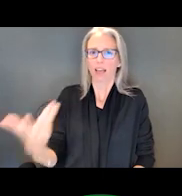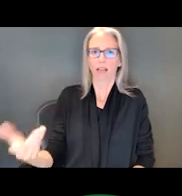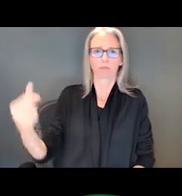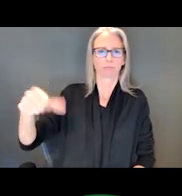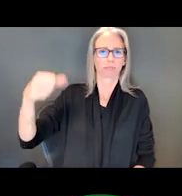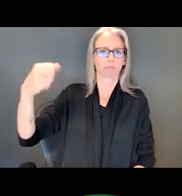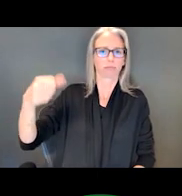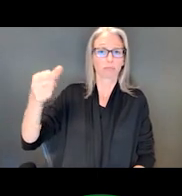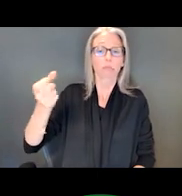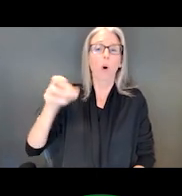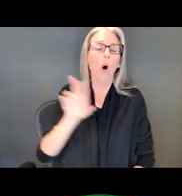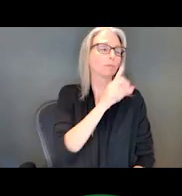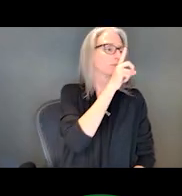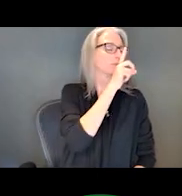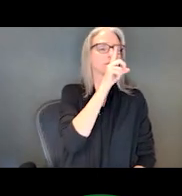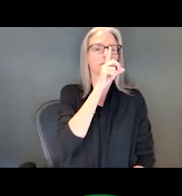disabilities have immense expertise.